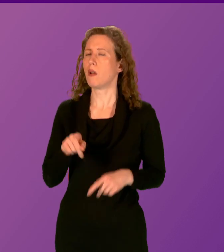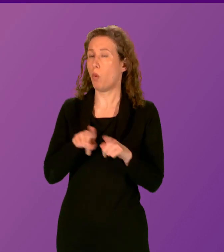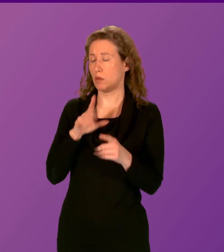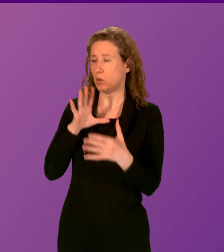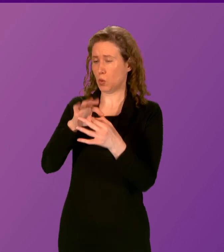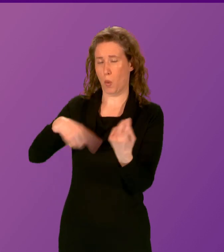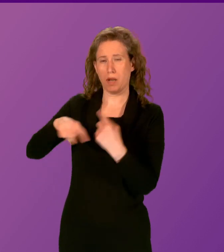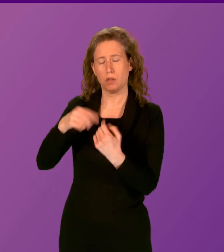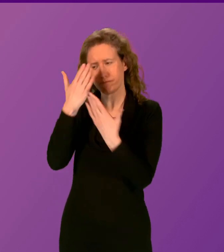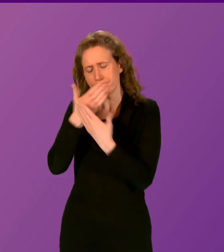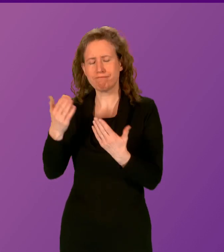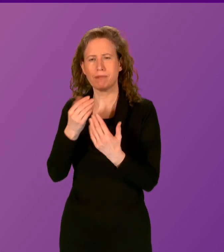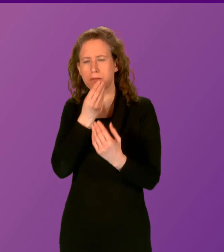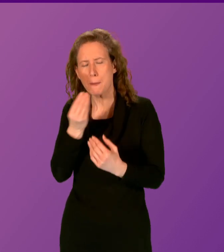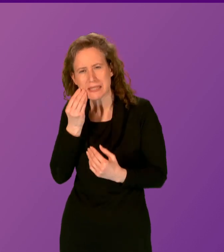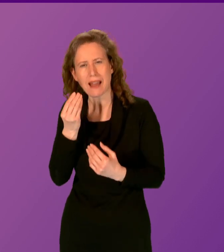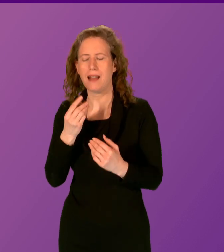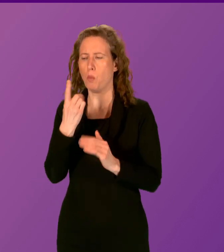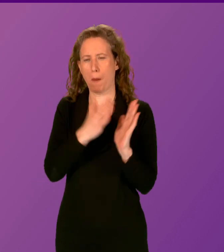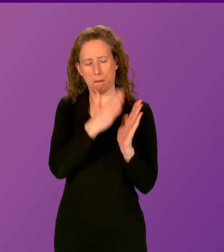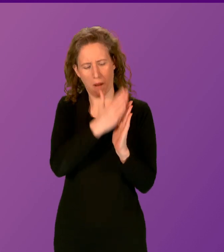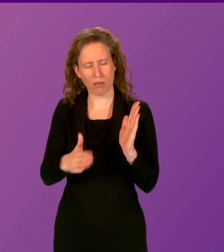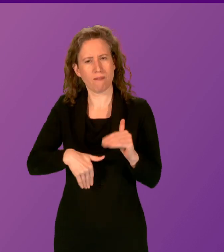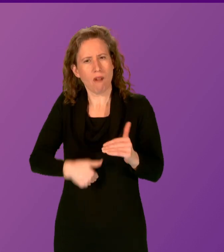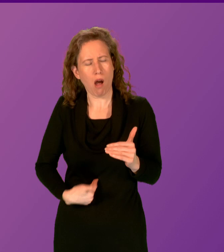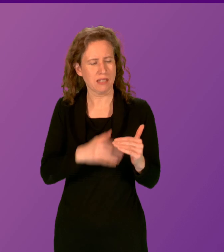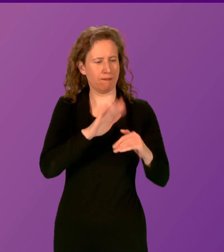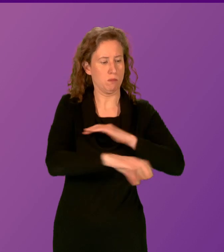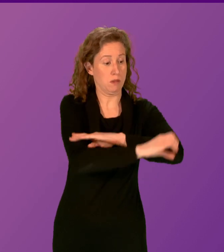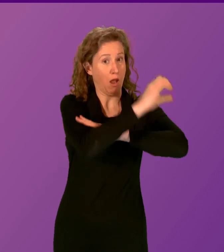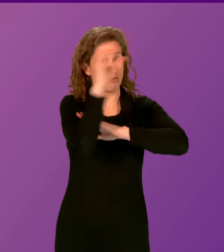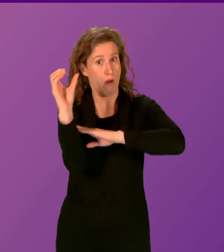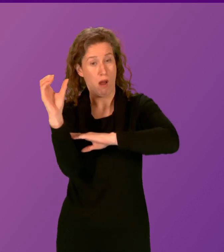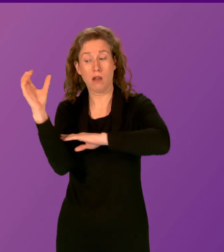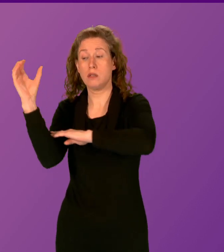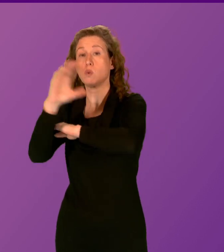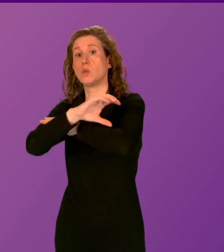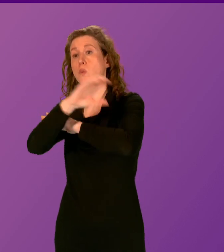Ramadan is a month of fasting from sunrise to sunset, of reflection on those who are